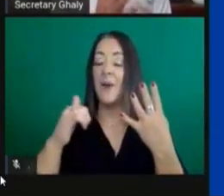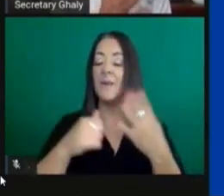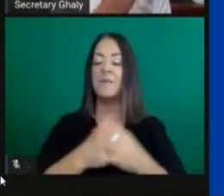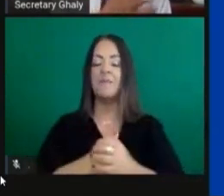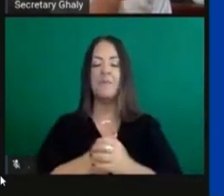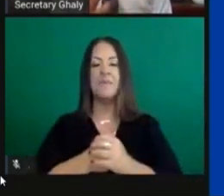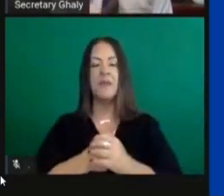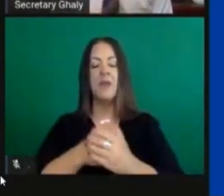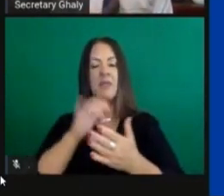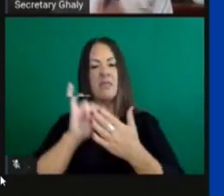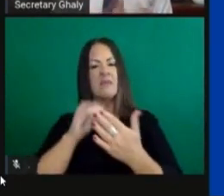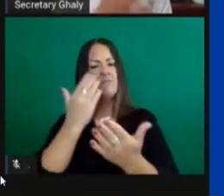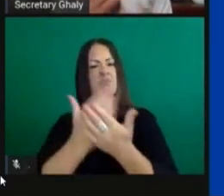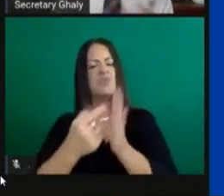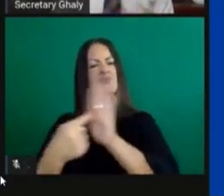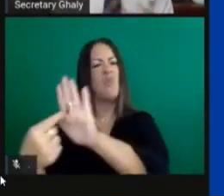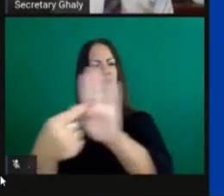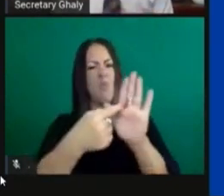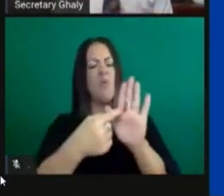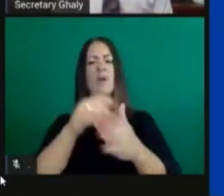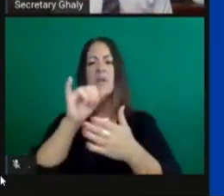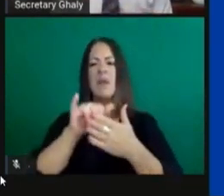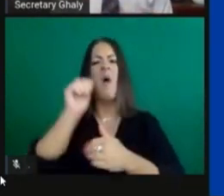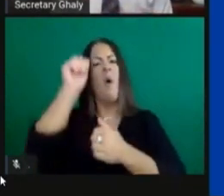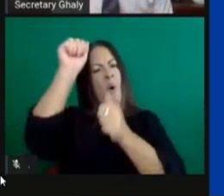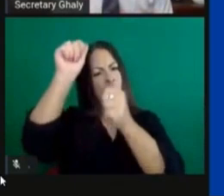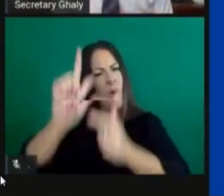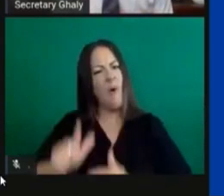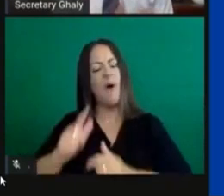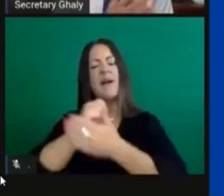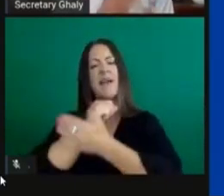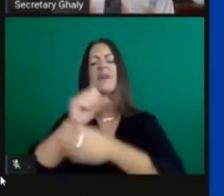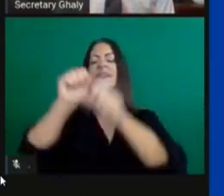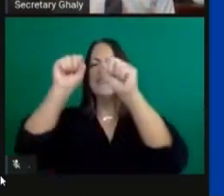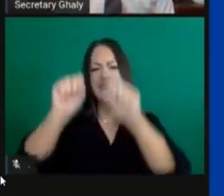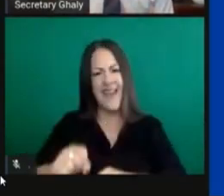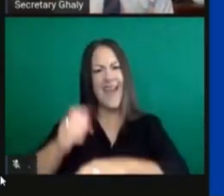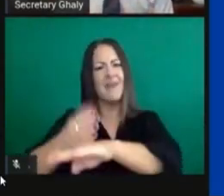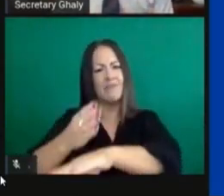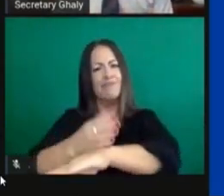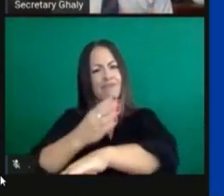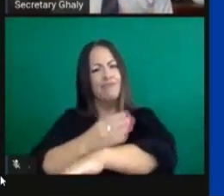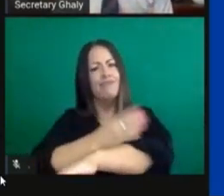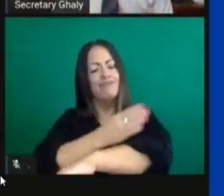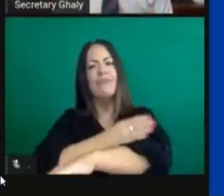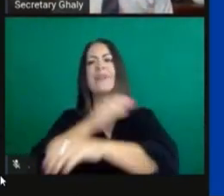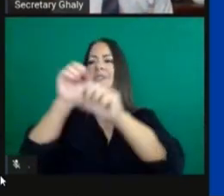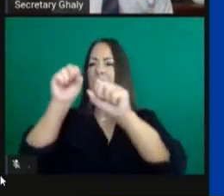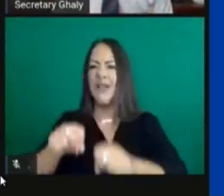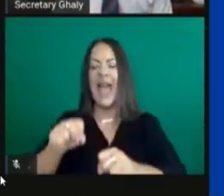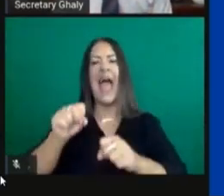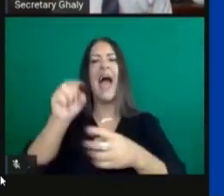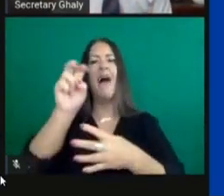MET THE THRESHOLD TO MOVE INTO YELLOW. THIS IS, I THINK, A PROOF POINT